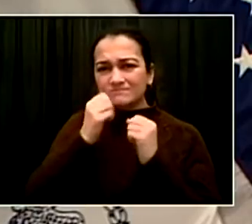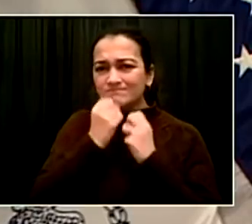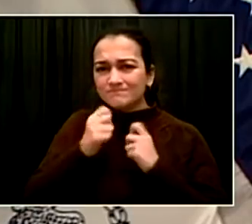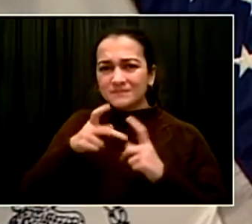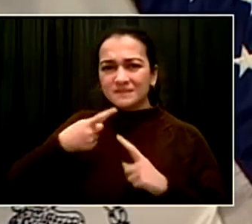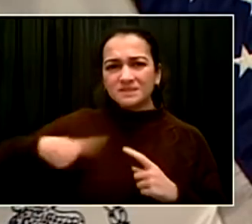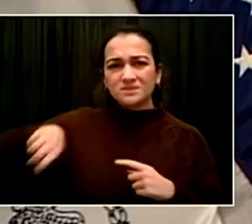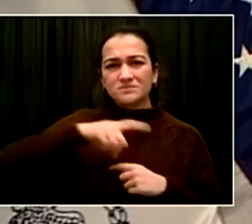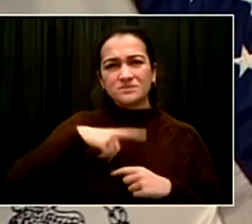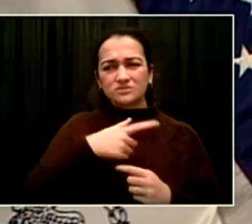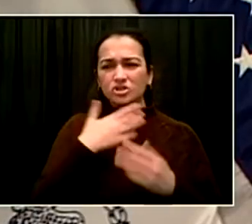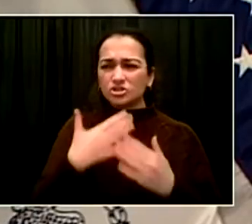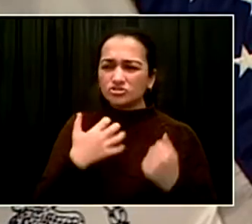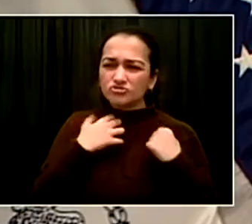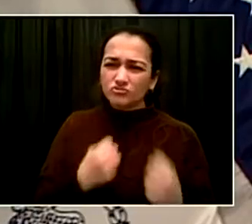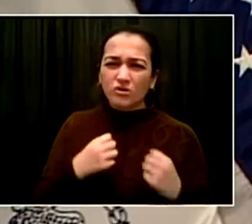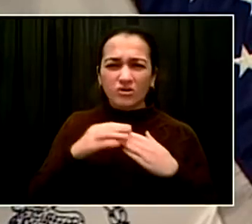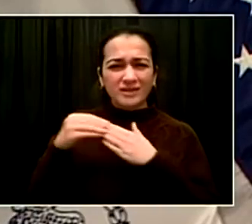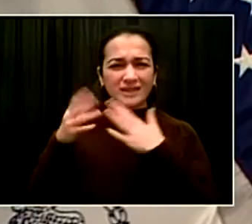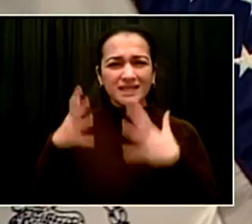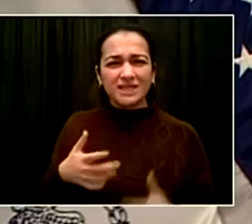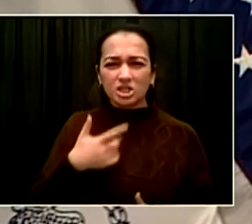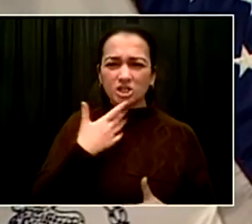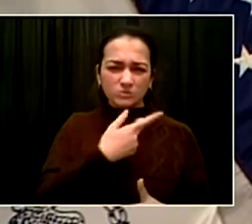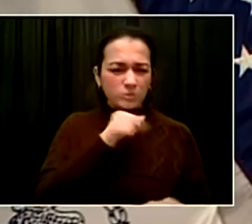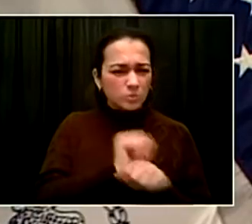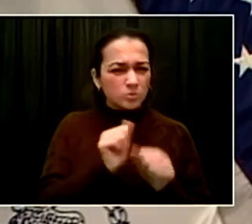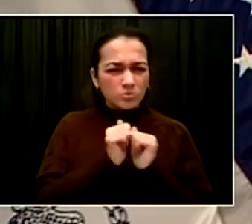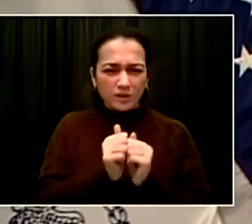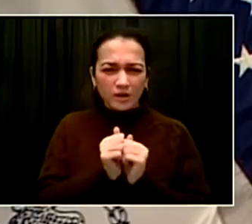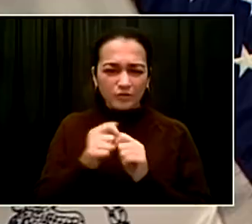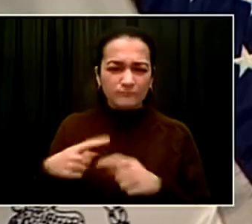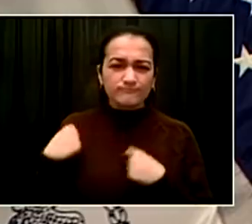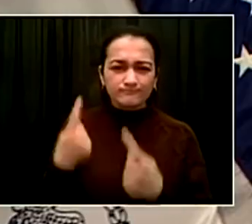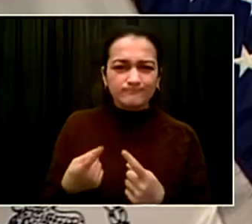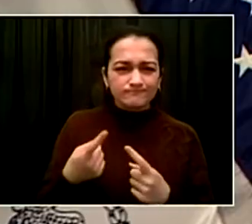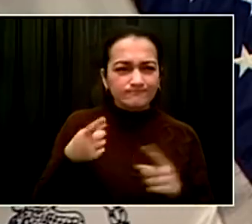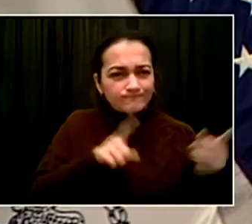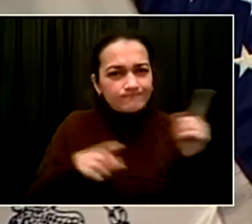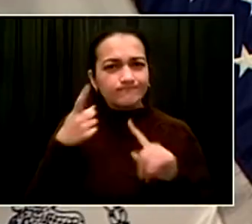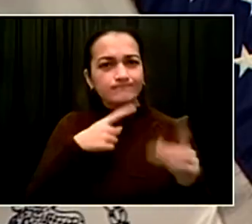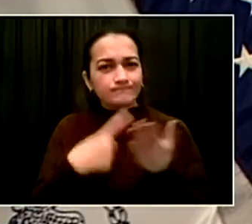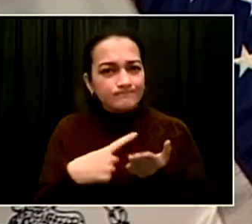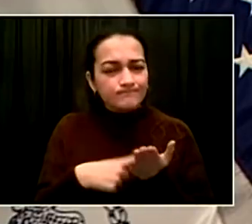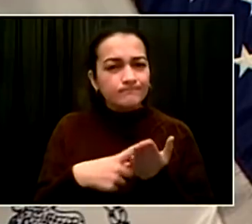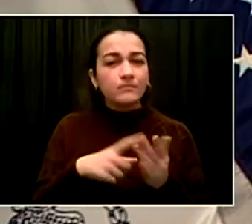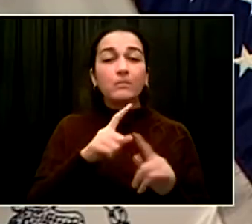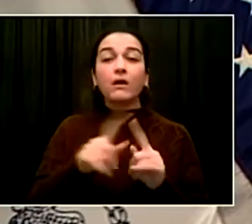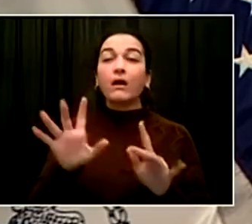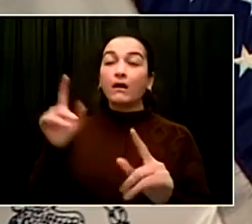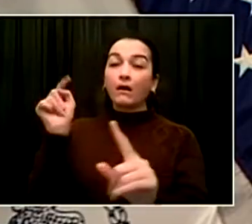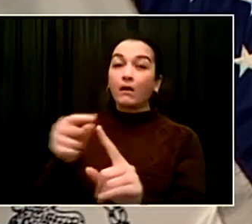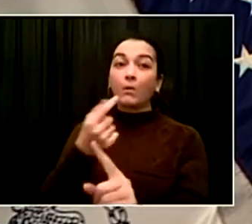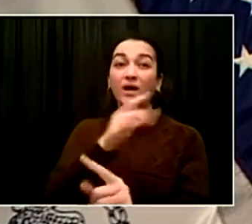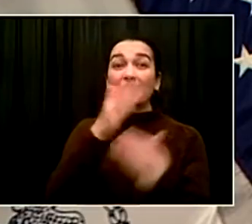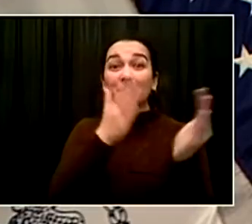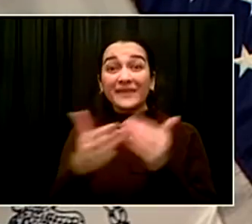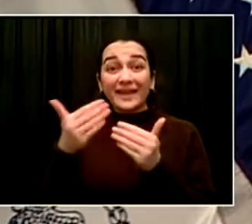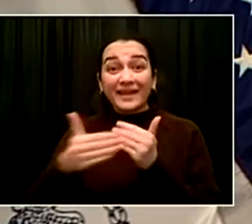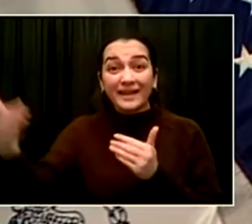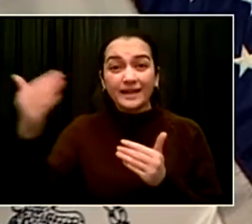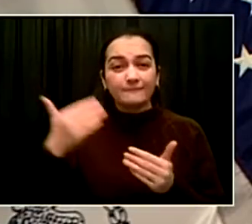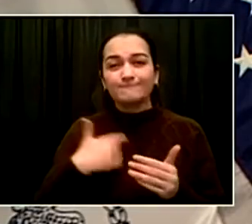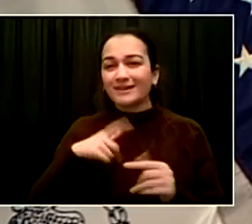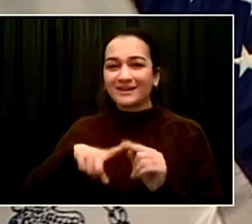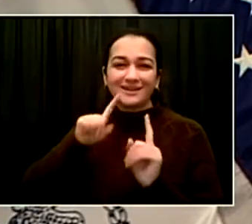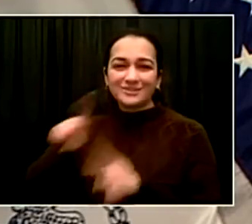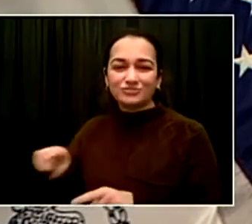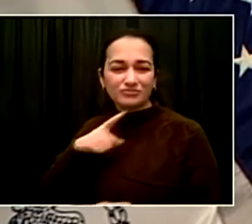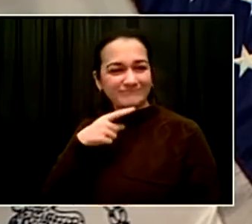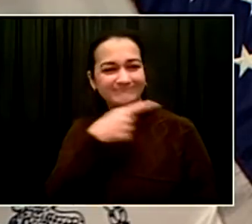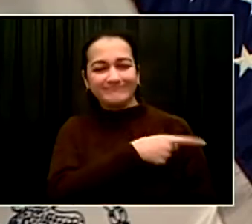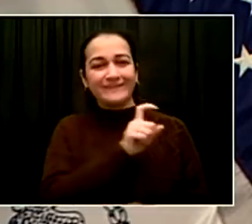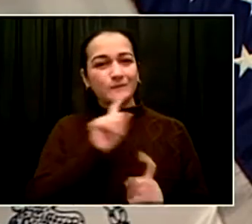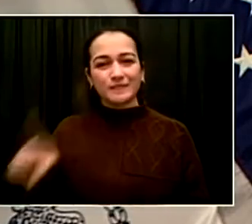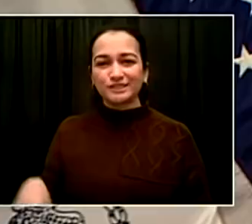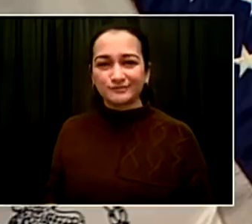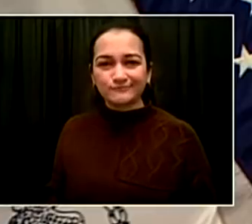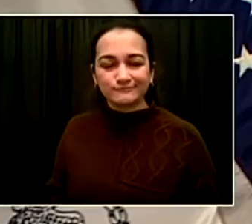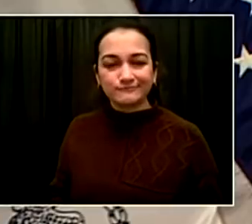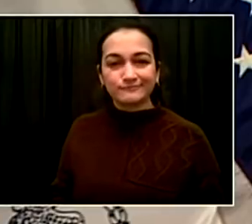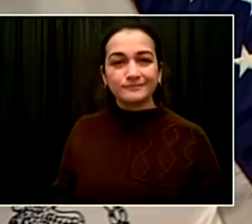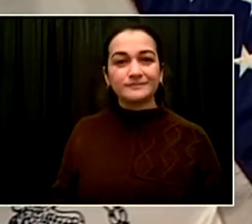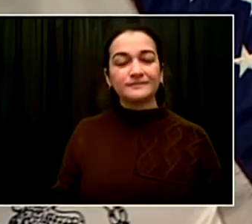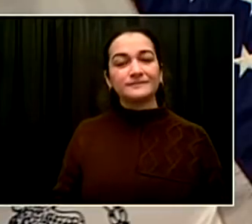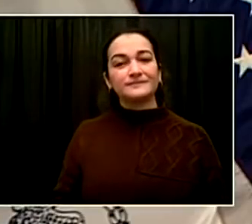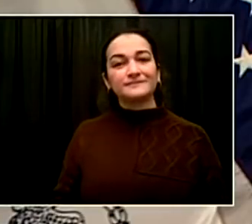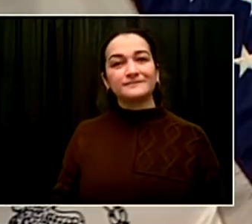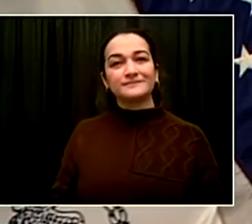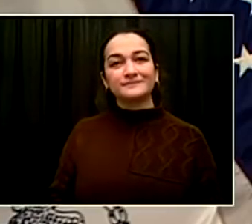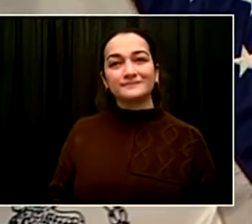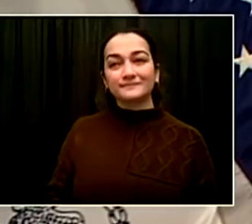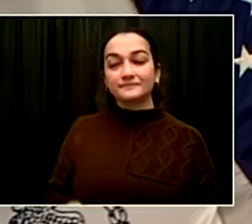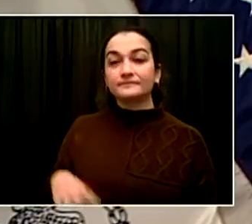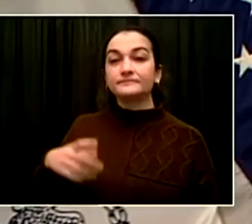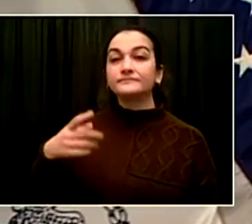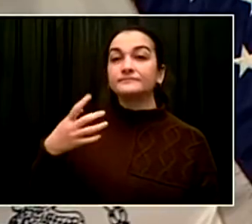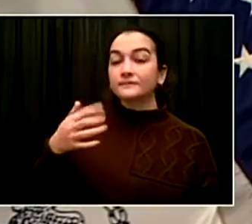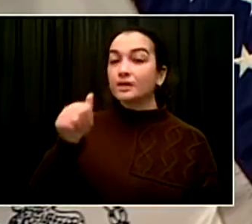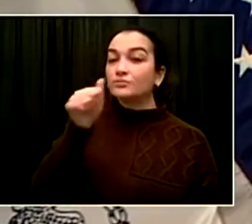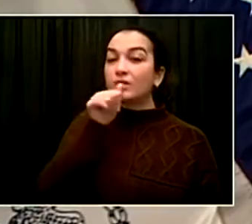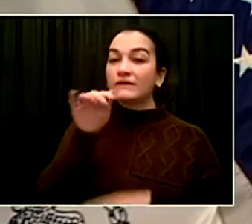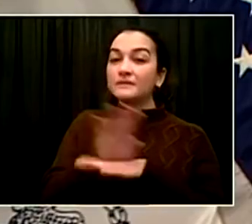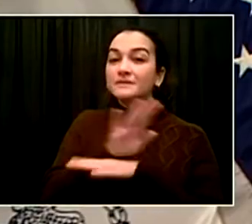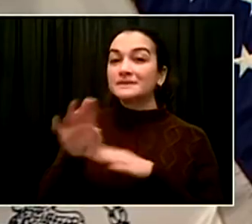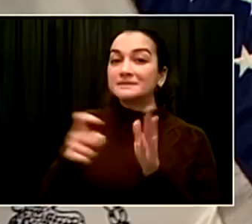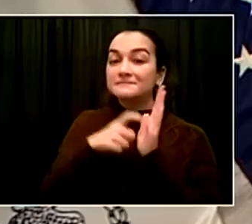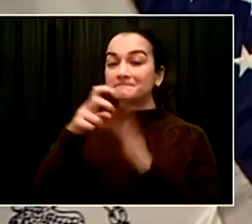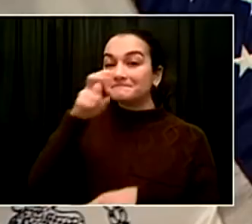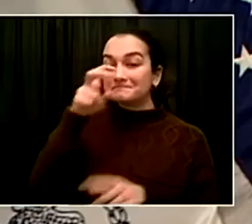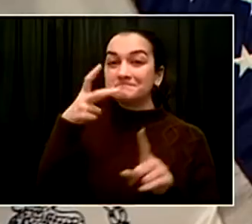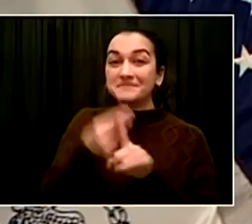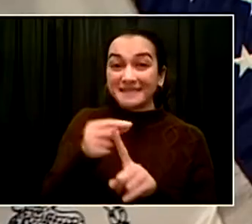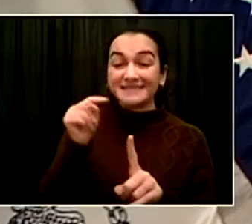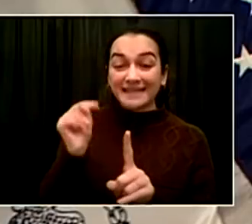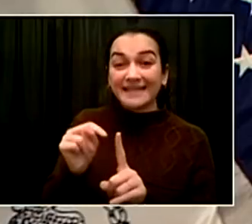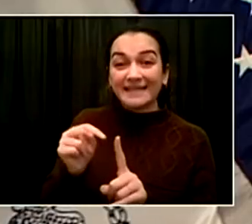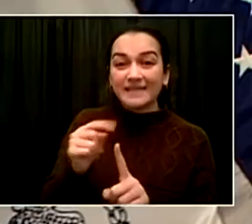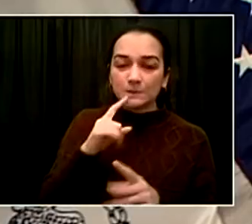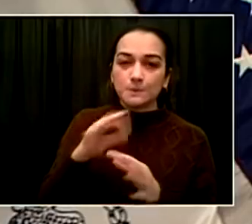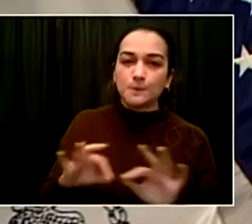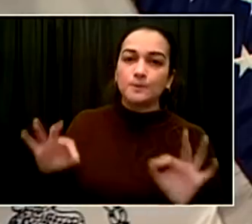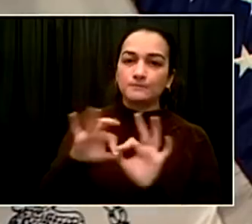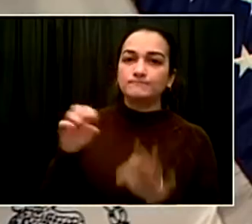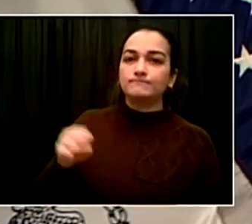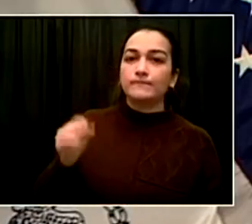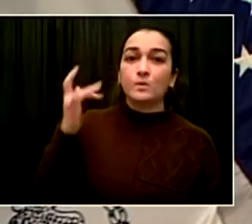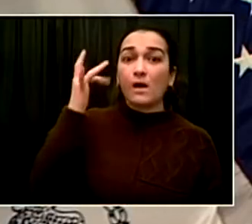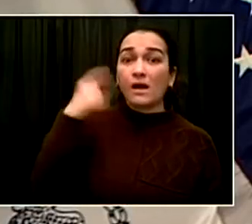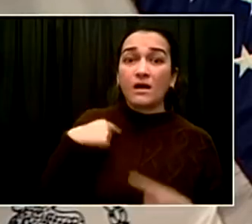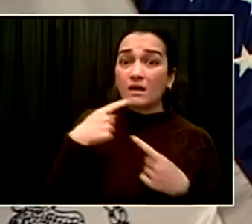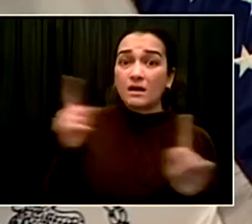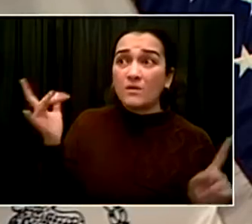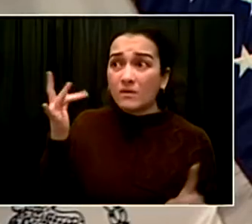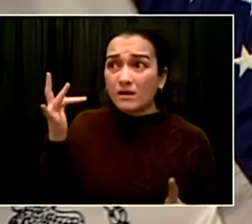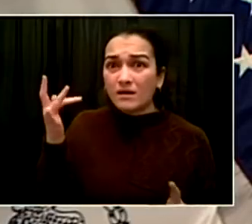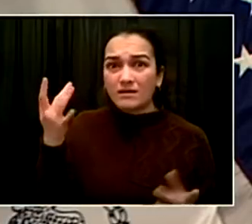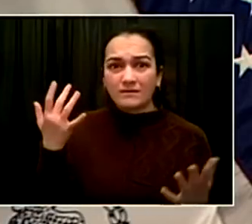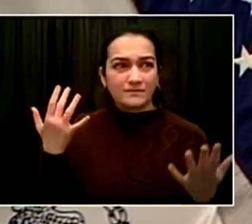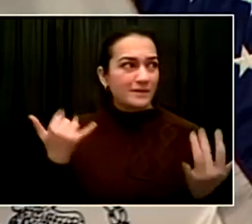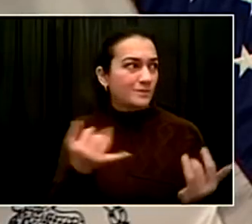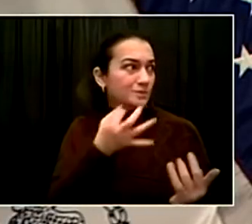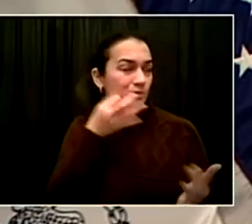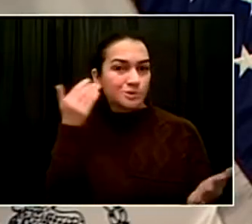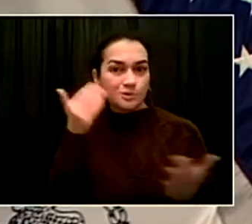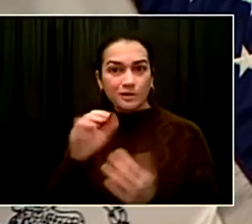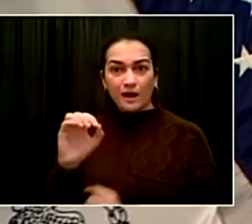AND HE'S LIVED OUT THOSE WORDS.